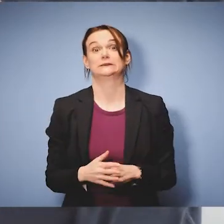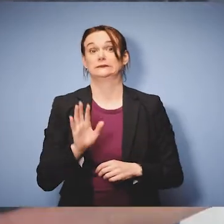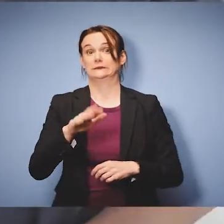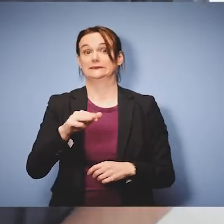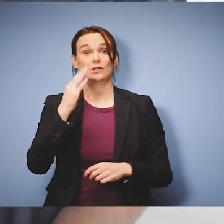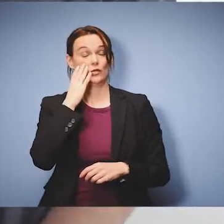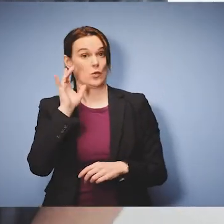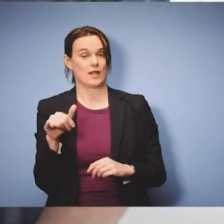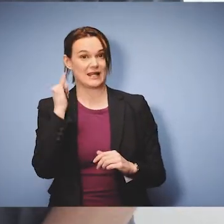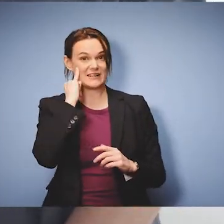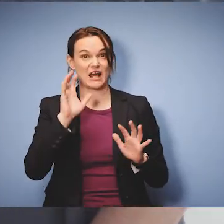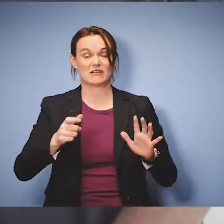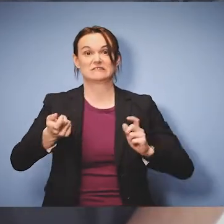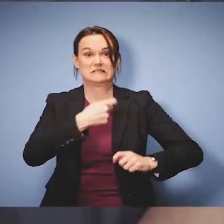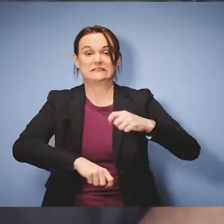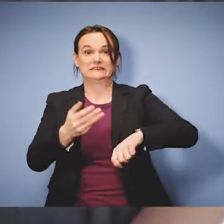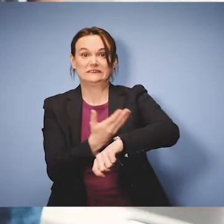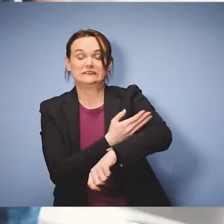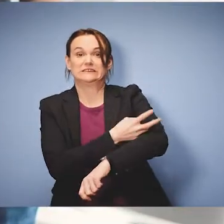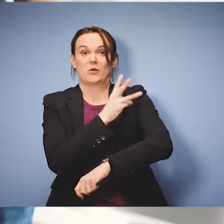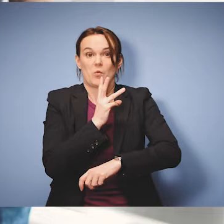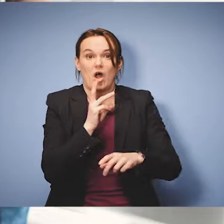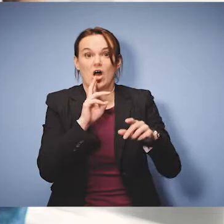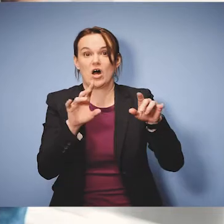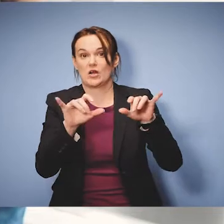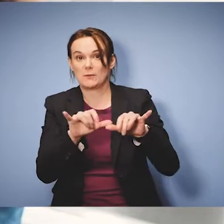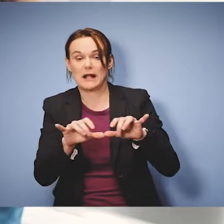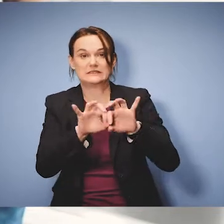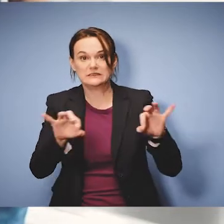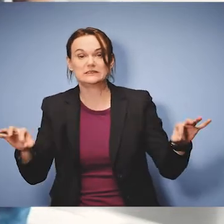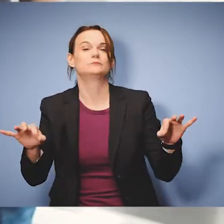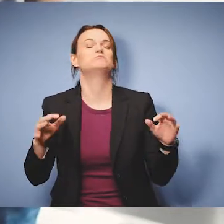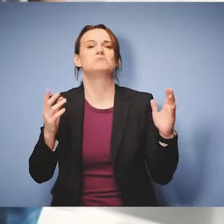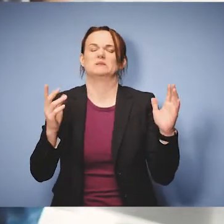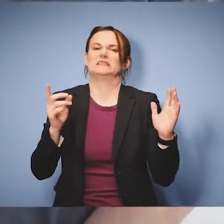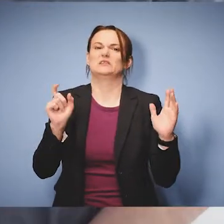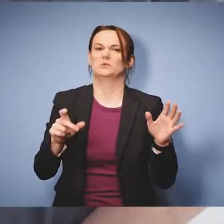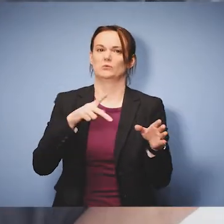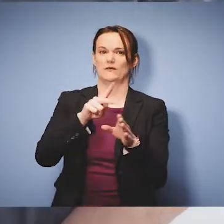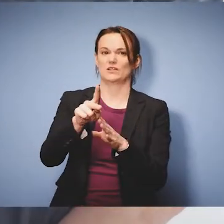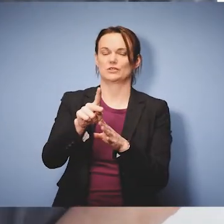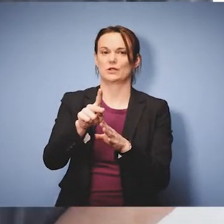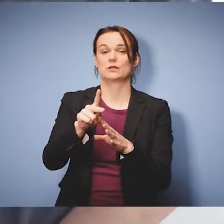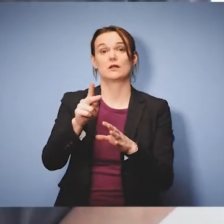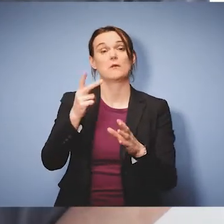like Rhonda and myself, we're both certified in the trade but you can handle a small reno like we're gonna cover today. Just know if you get yourself in trouble,